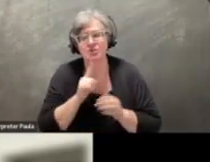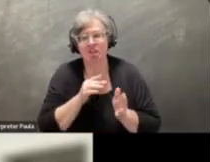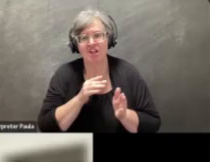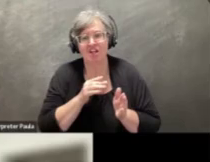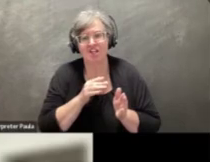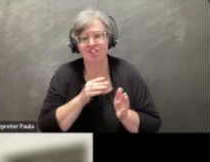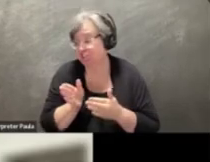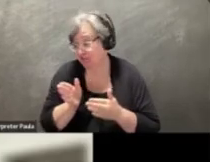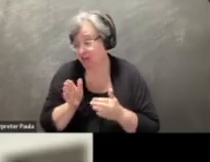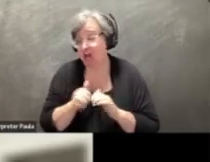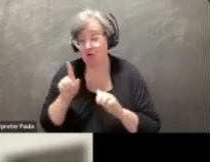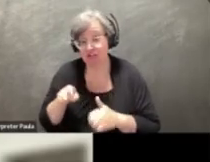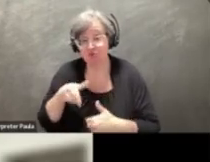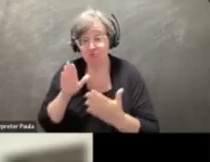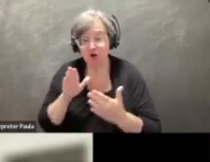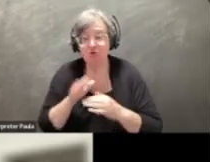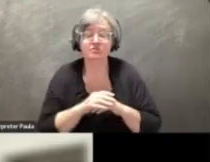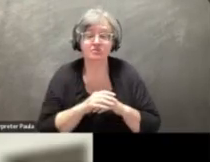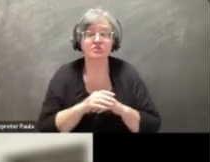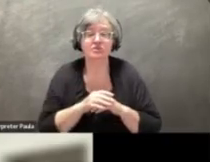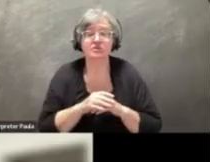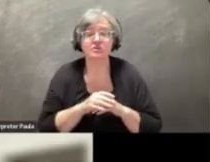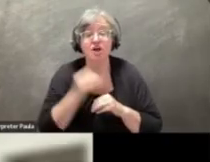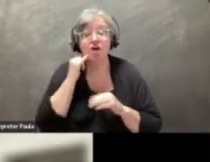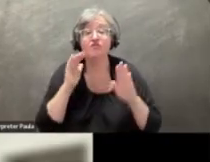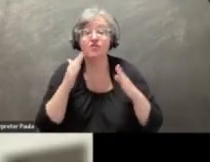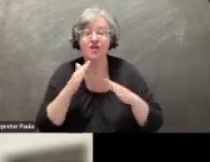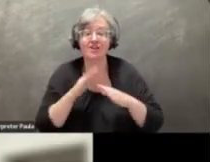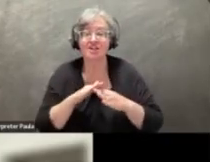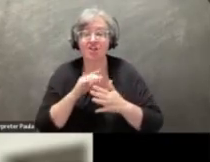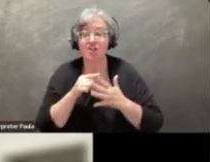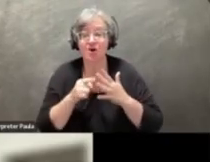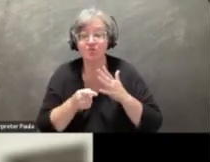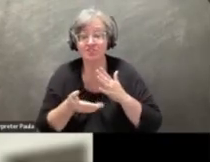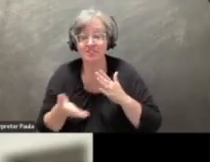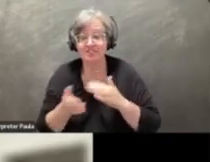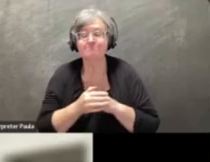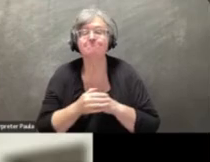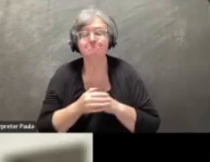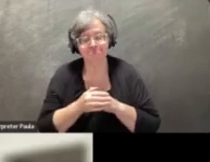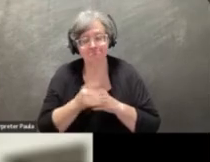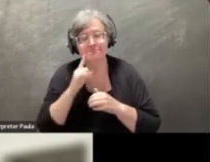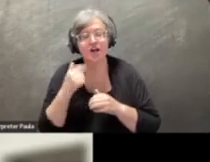we need to approach this, and if we focus on those things, then I think we can get the quality